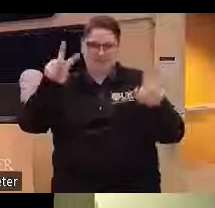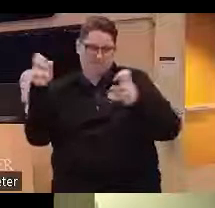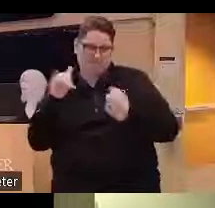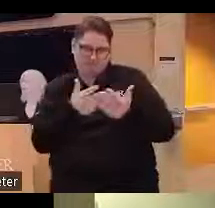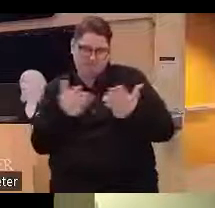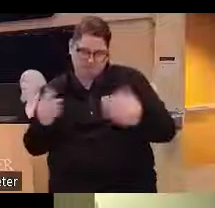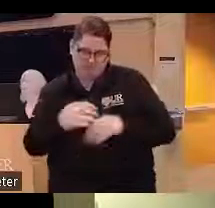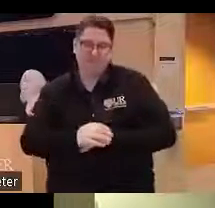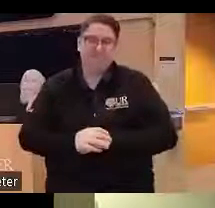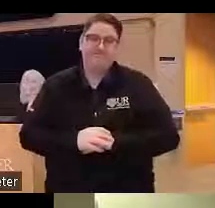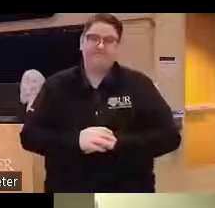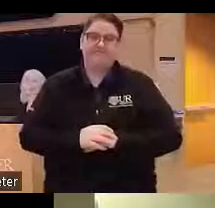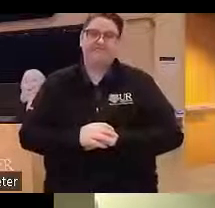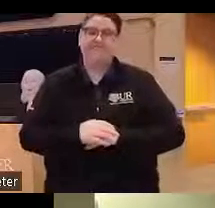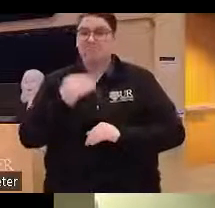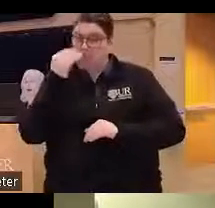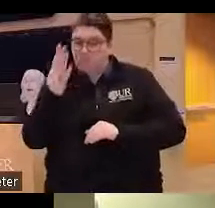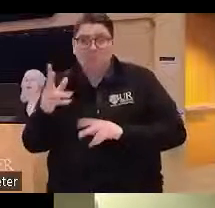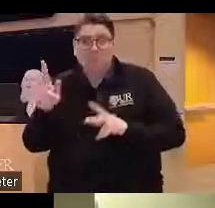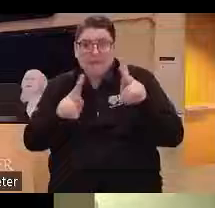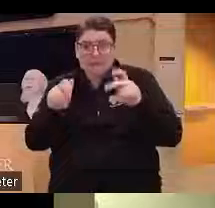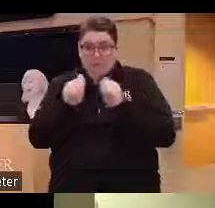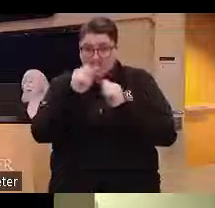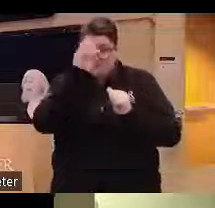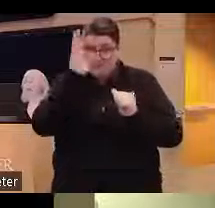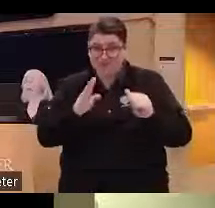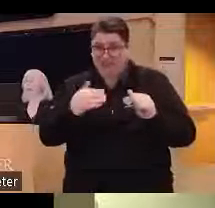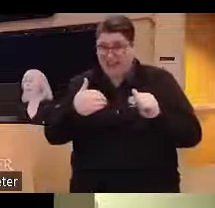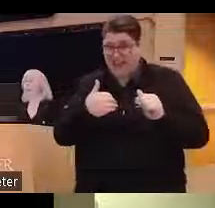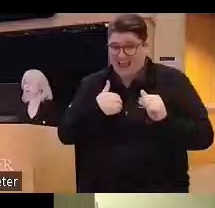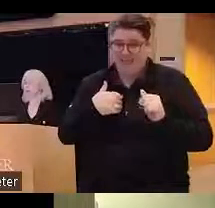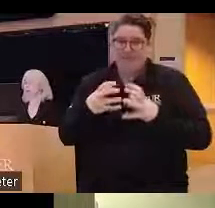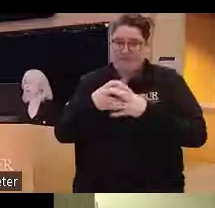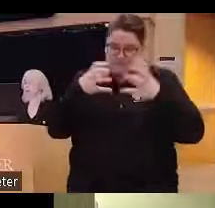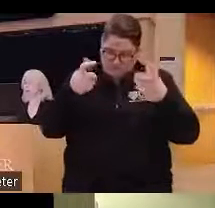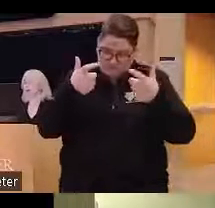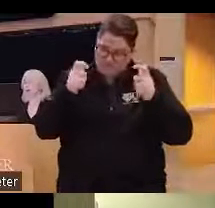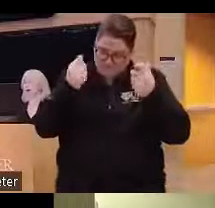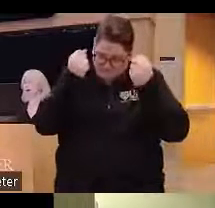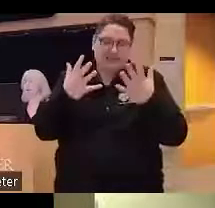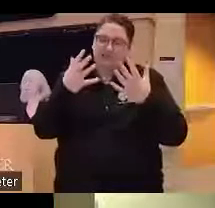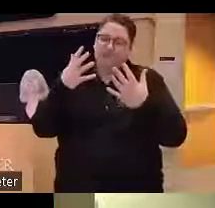you know that persons with schizophrenia have a great excess of autoimmune disorders um and these